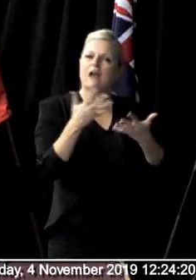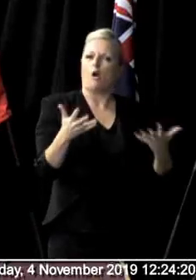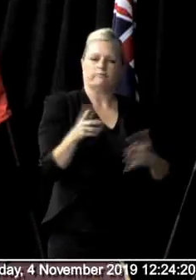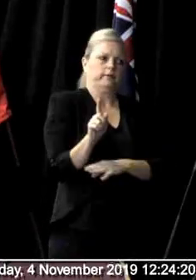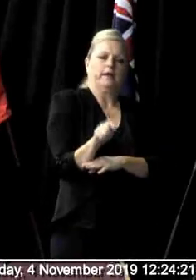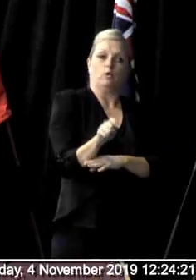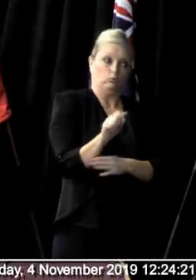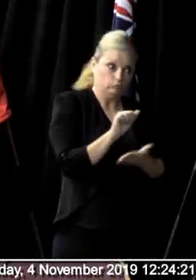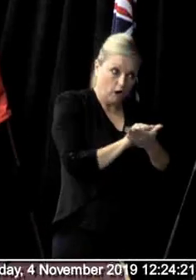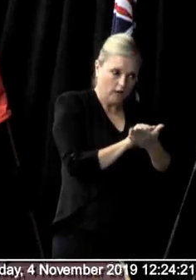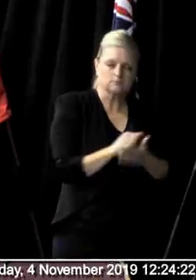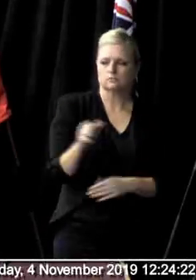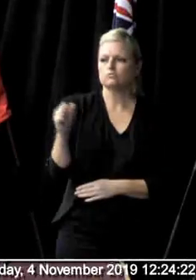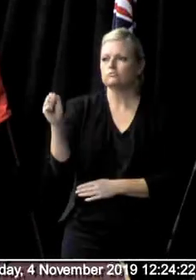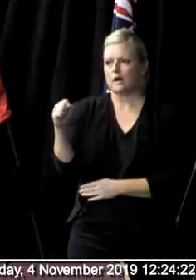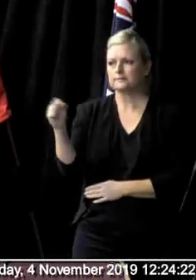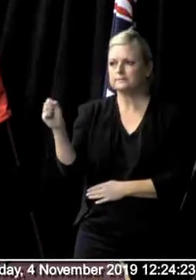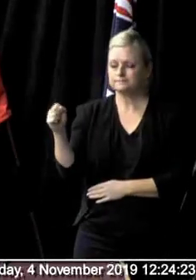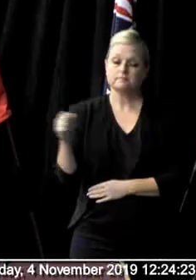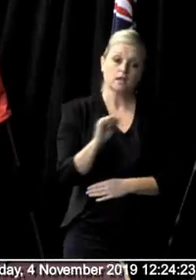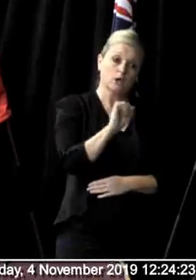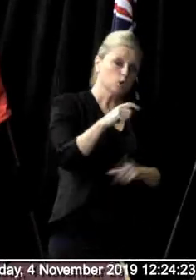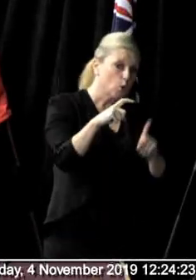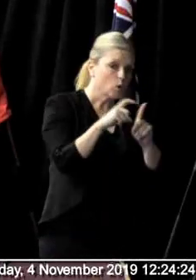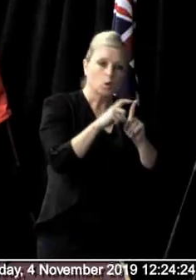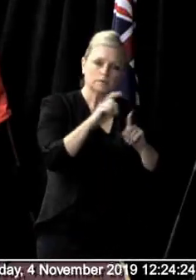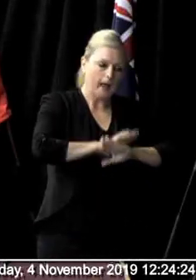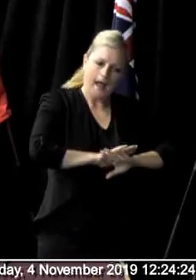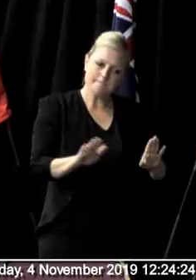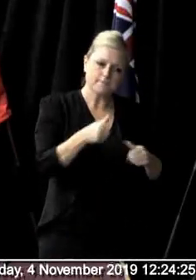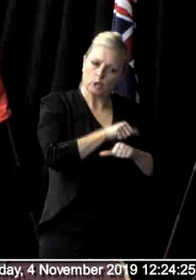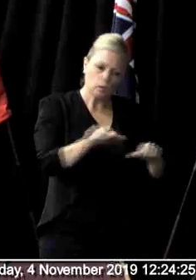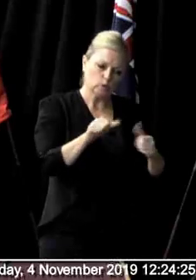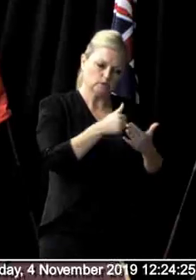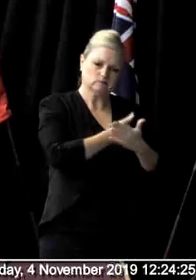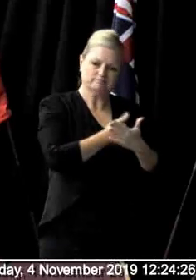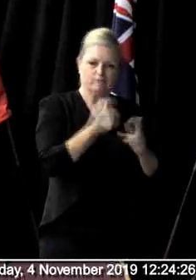Your daughter could not use regular pens and had to use triangular pencils because her things